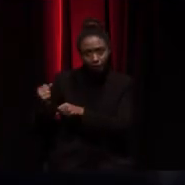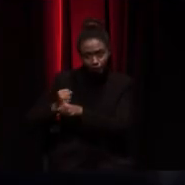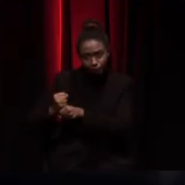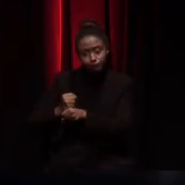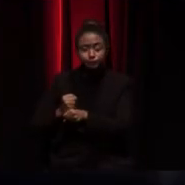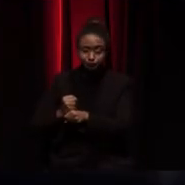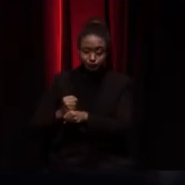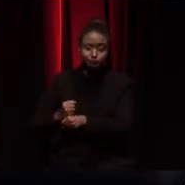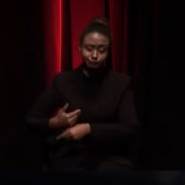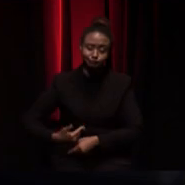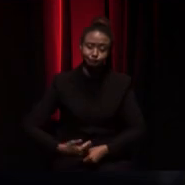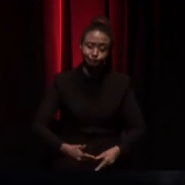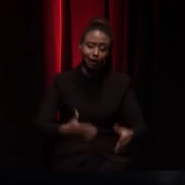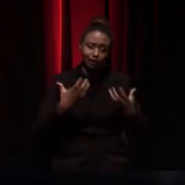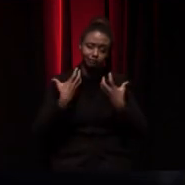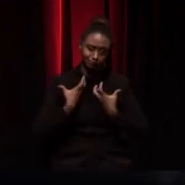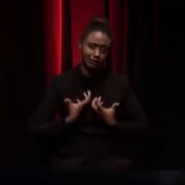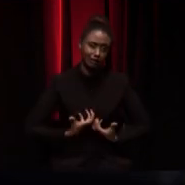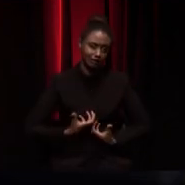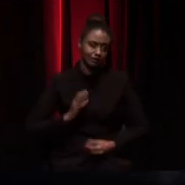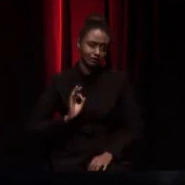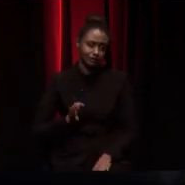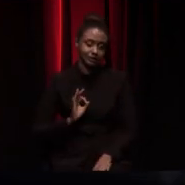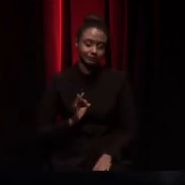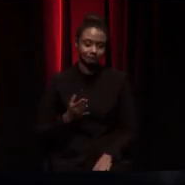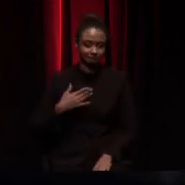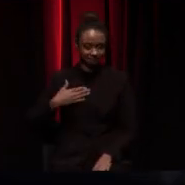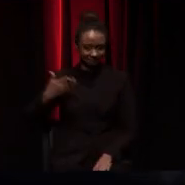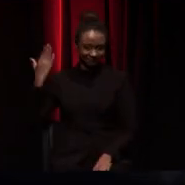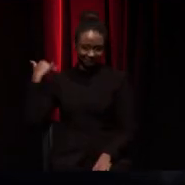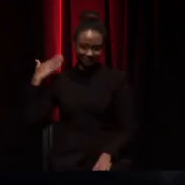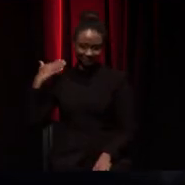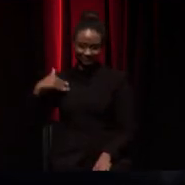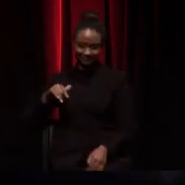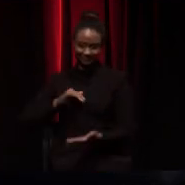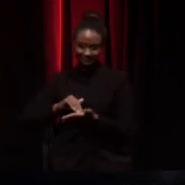During my time in the newsroom... Every year there is an admission test,